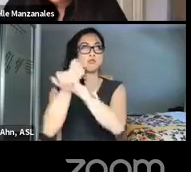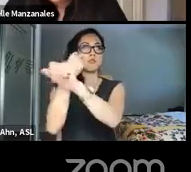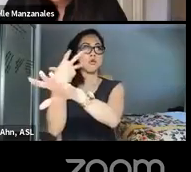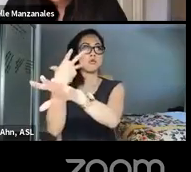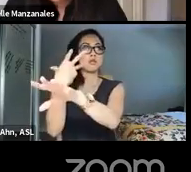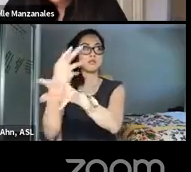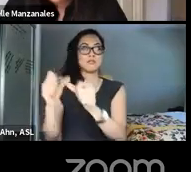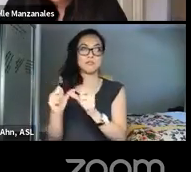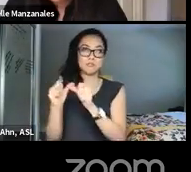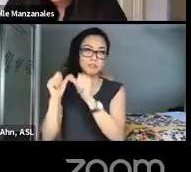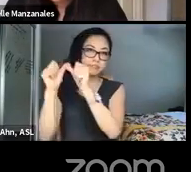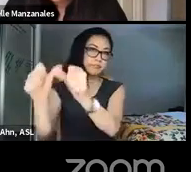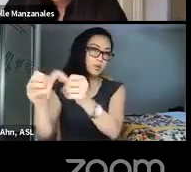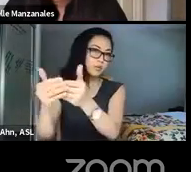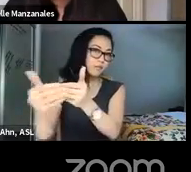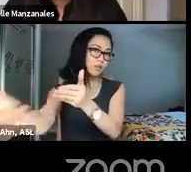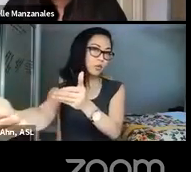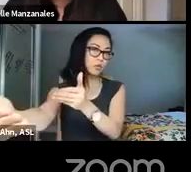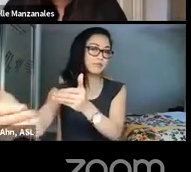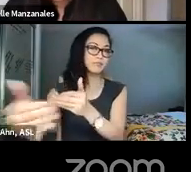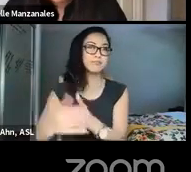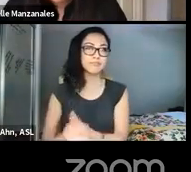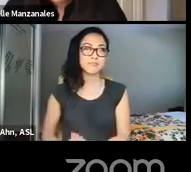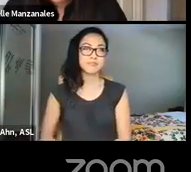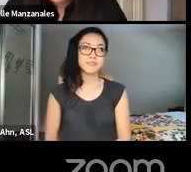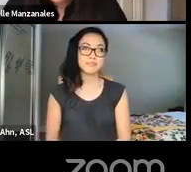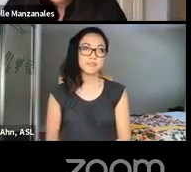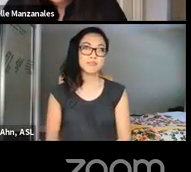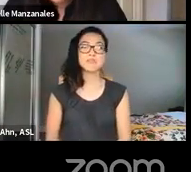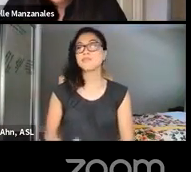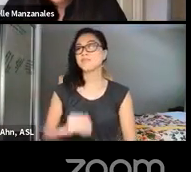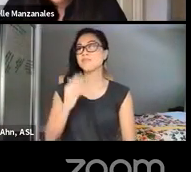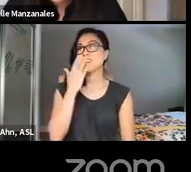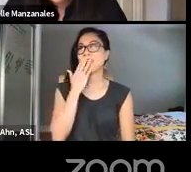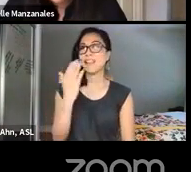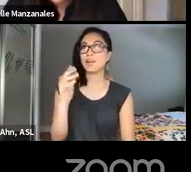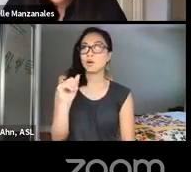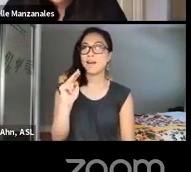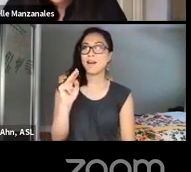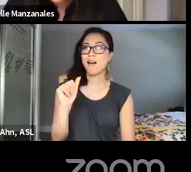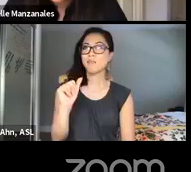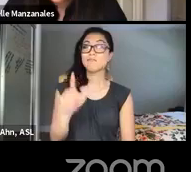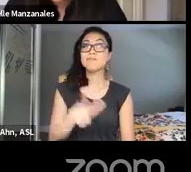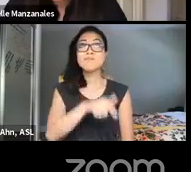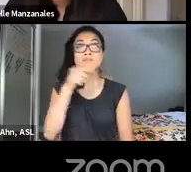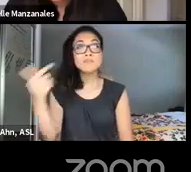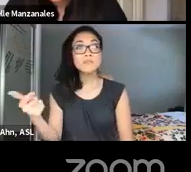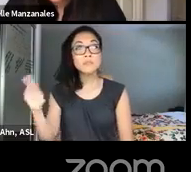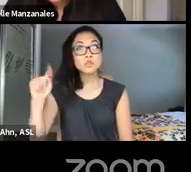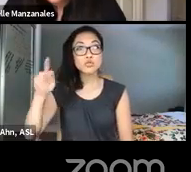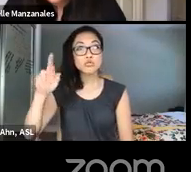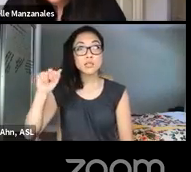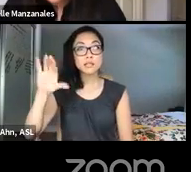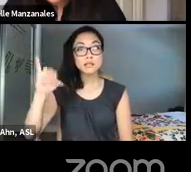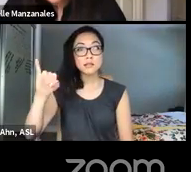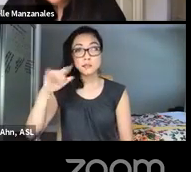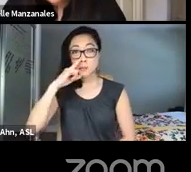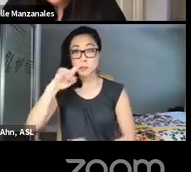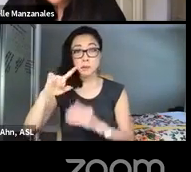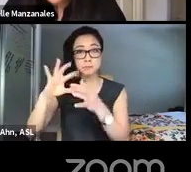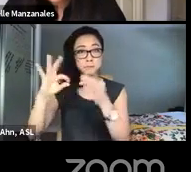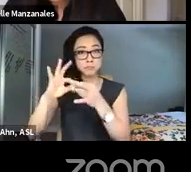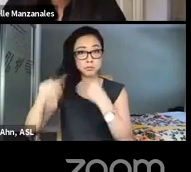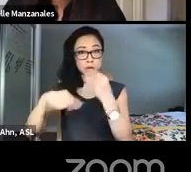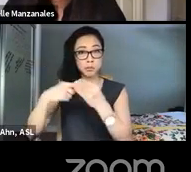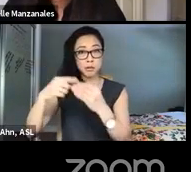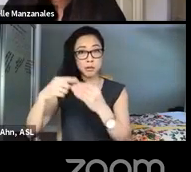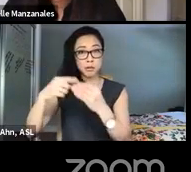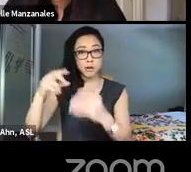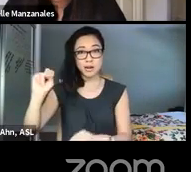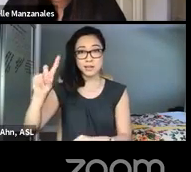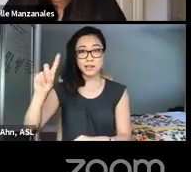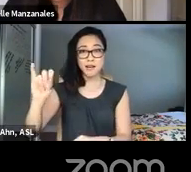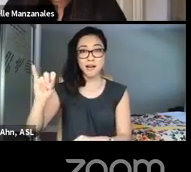have a computer, Wi-Fi service still struggle with the sharing of the devices among adults